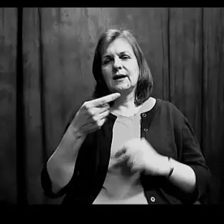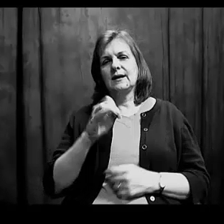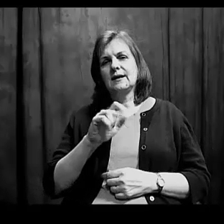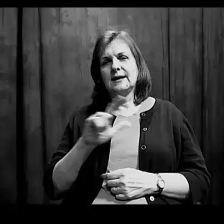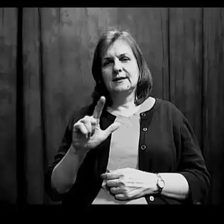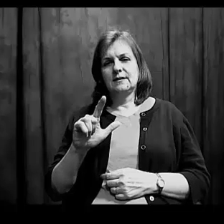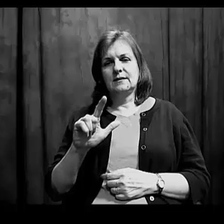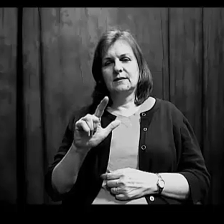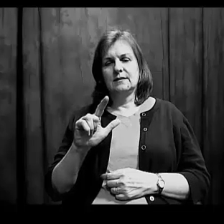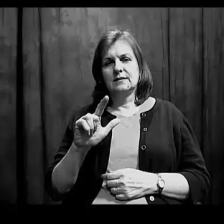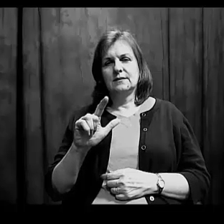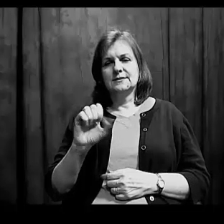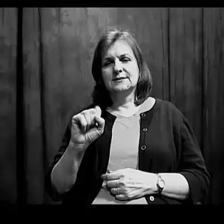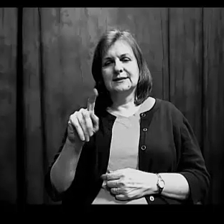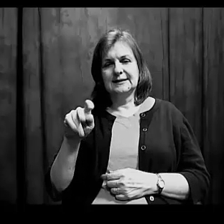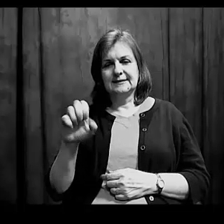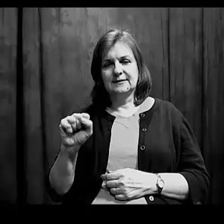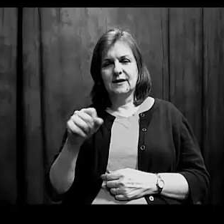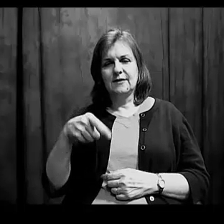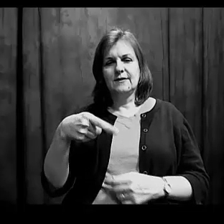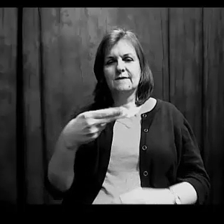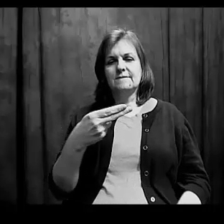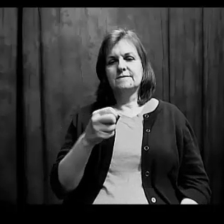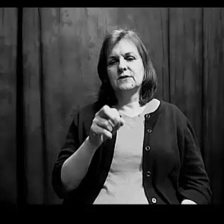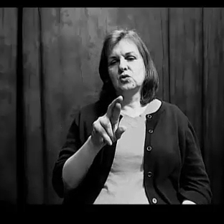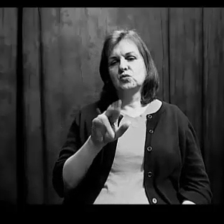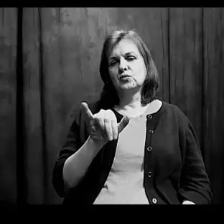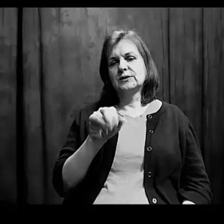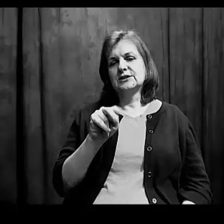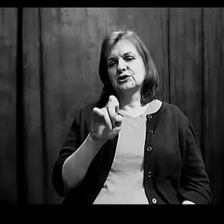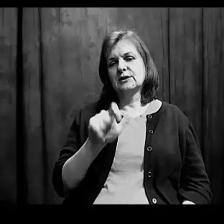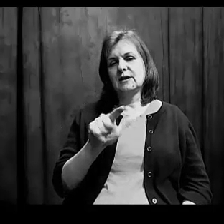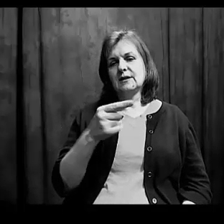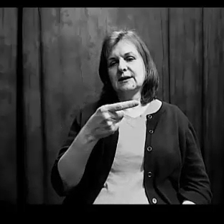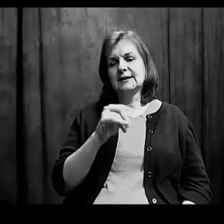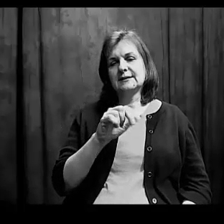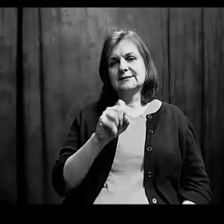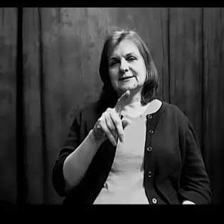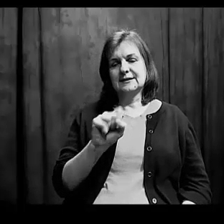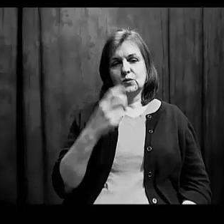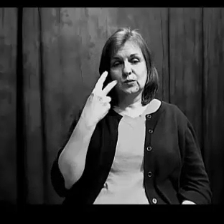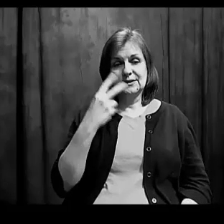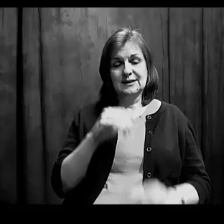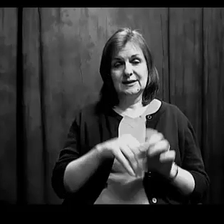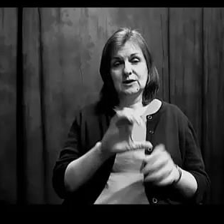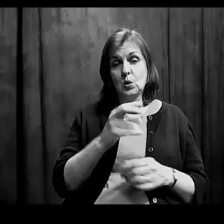slits that we talk about in chordates actually act as gills in our fish